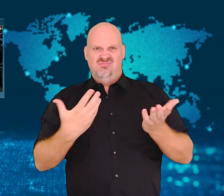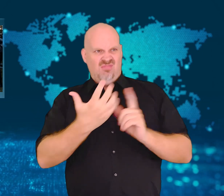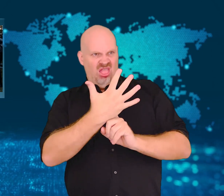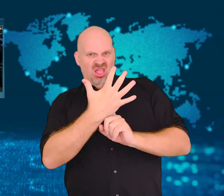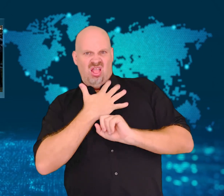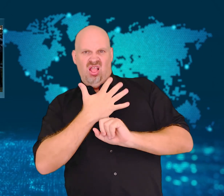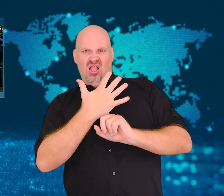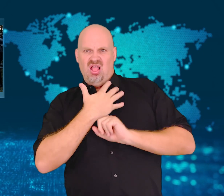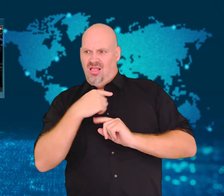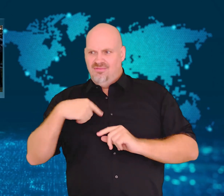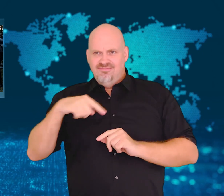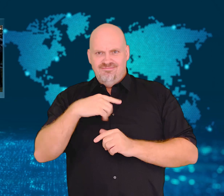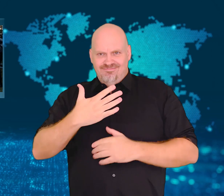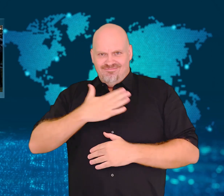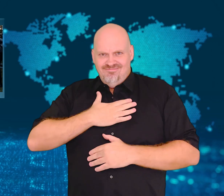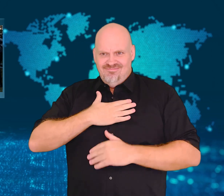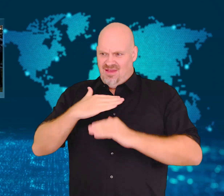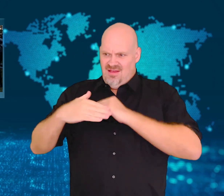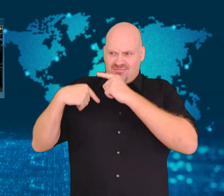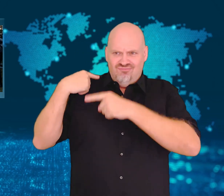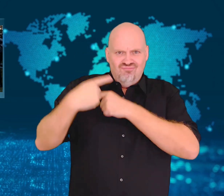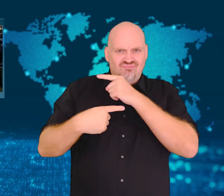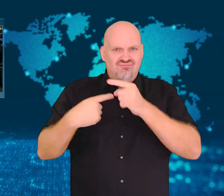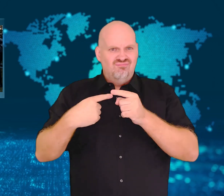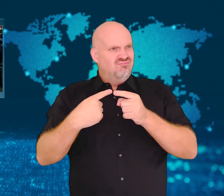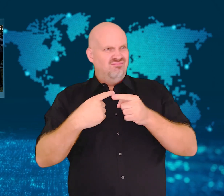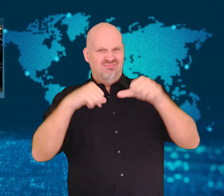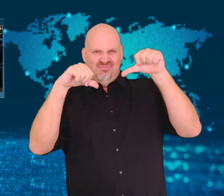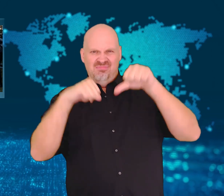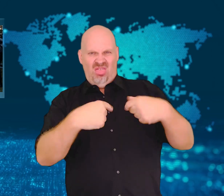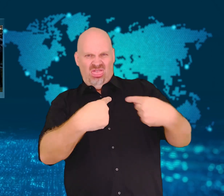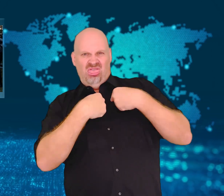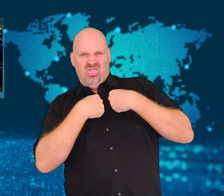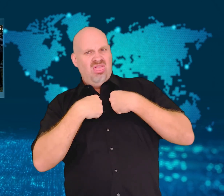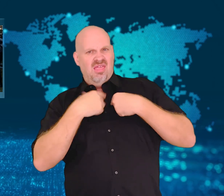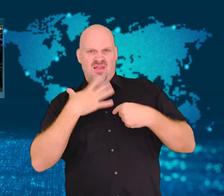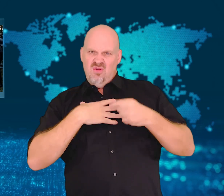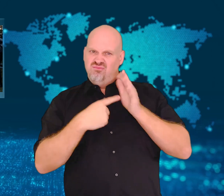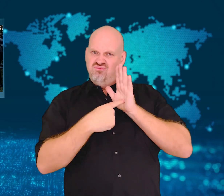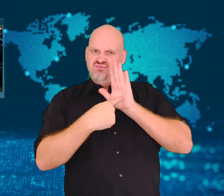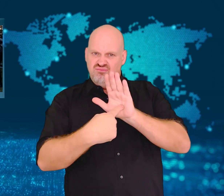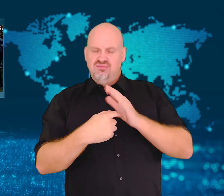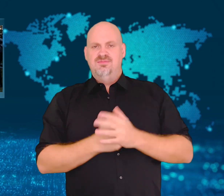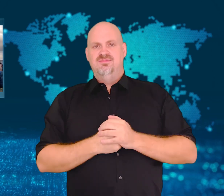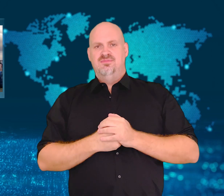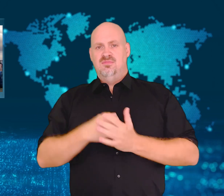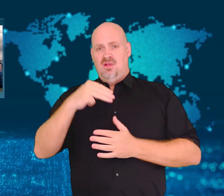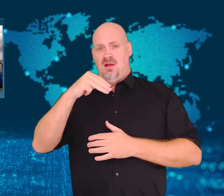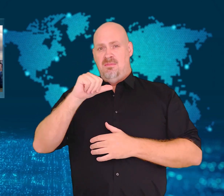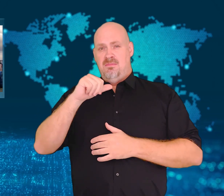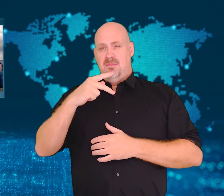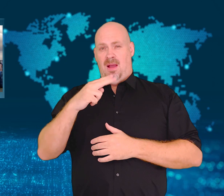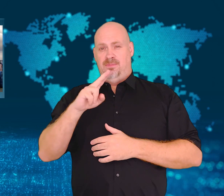better treatment of the Indigenous people groups in the country.